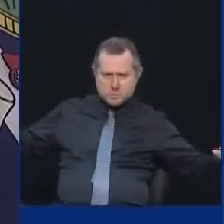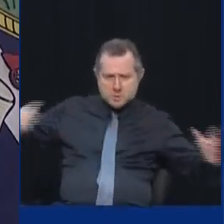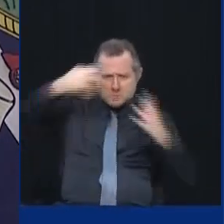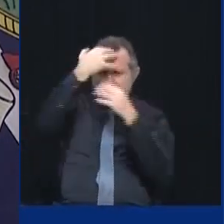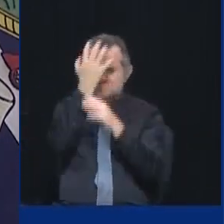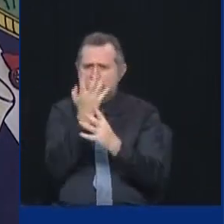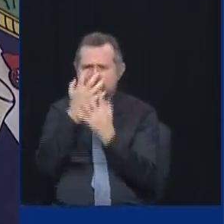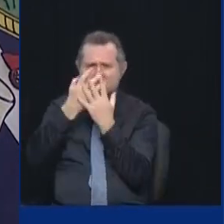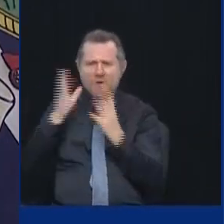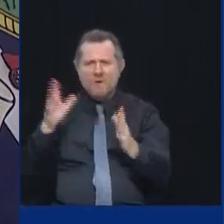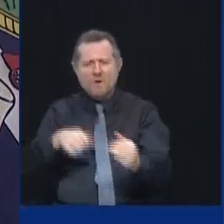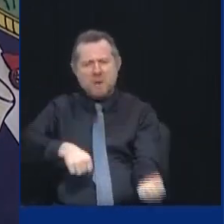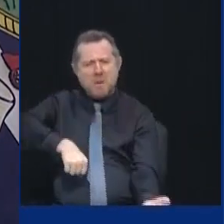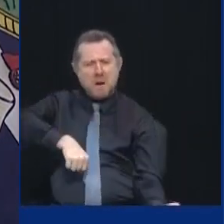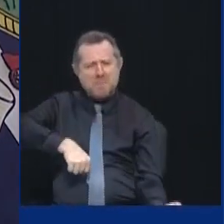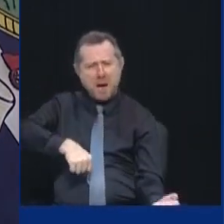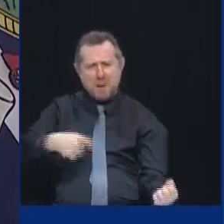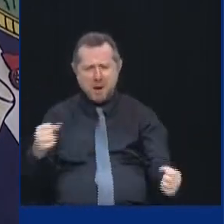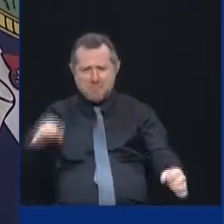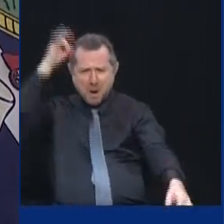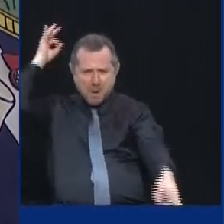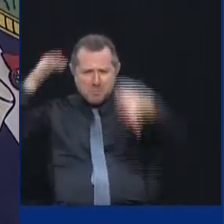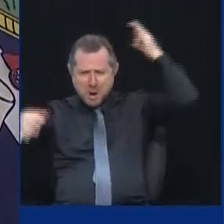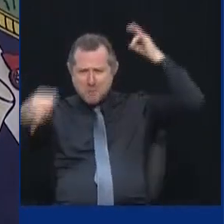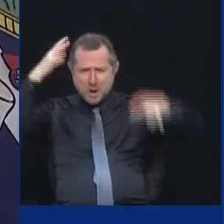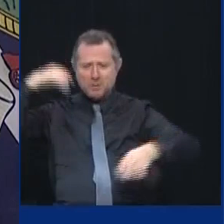PROUD OF THE ISLANDERS. AND I OFFERED MR. LEDECKY, I